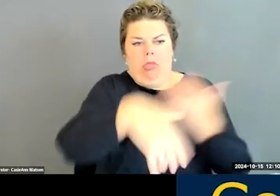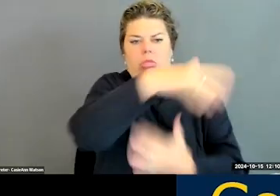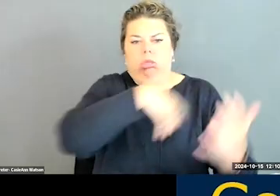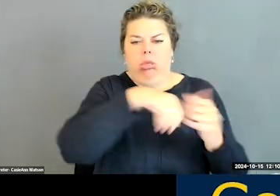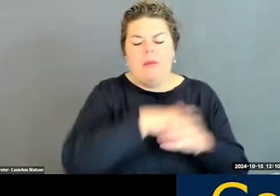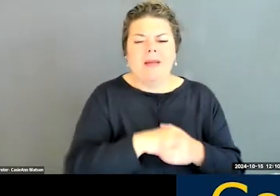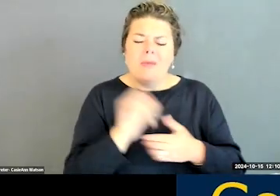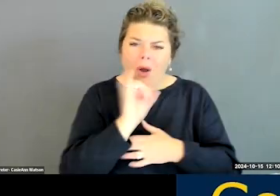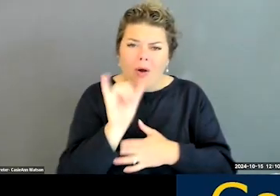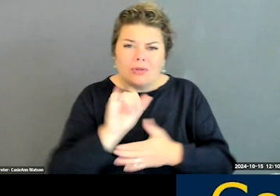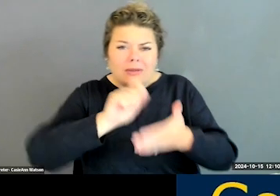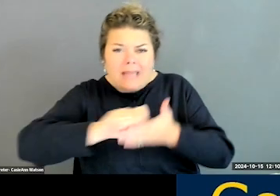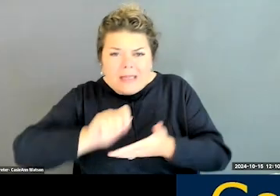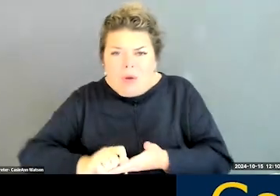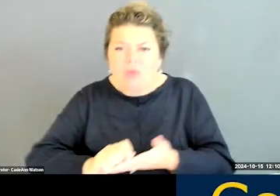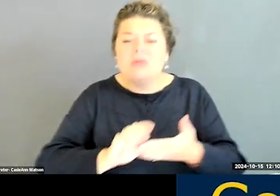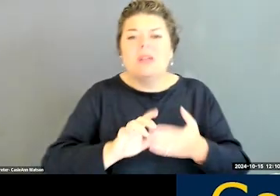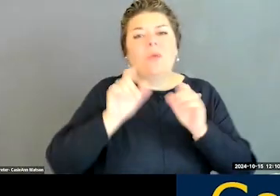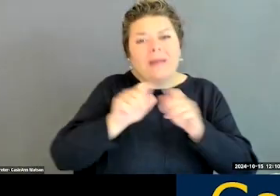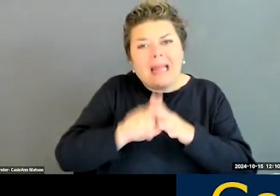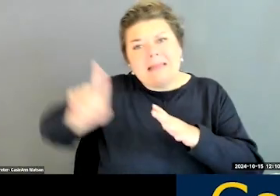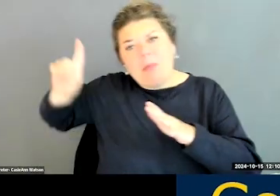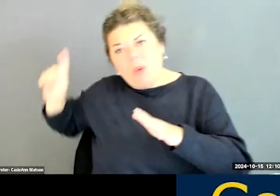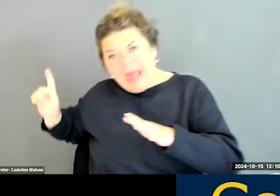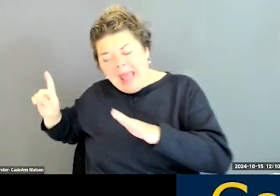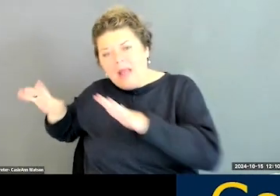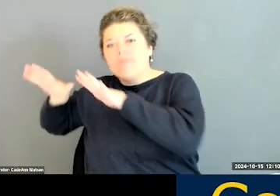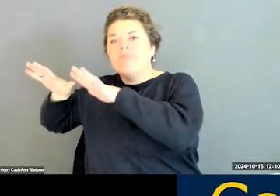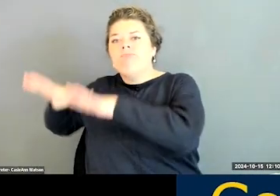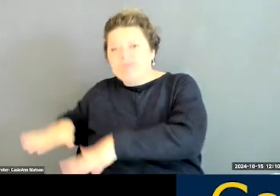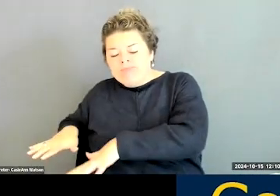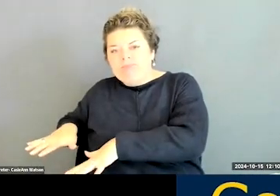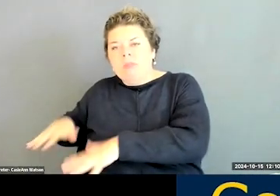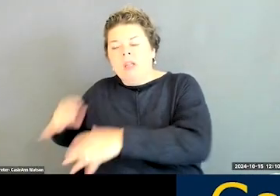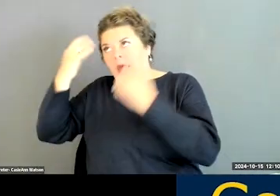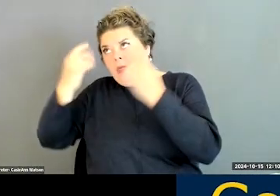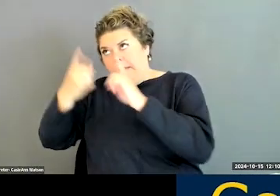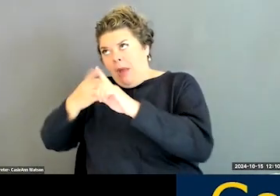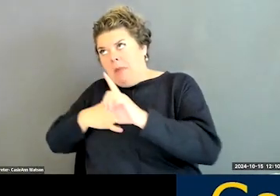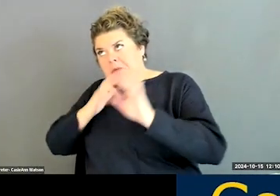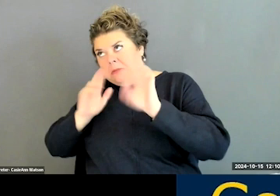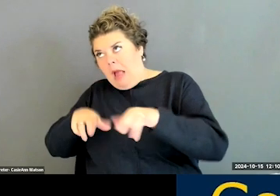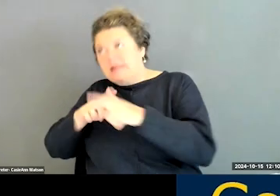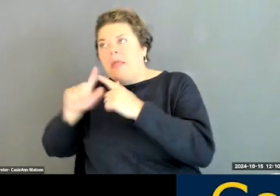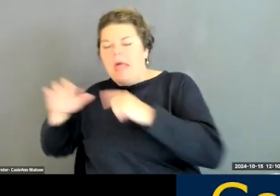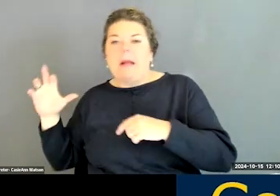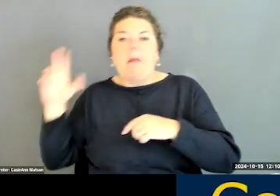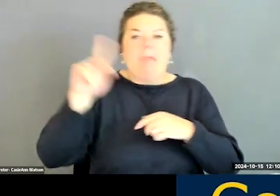and be prepared to take a step away to regroup, to think about what we want to say, and then come back to our conversation.